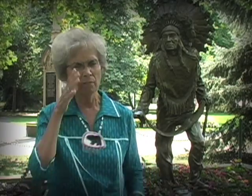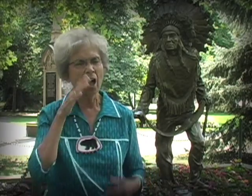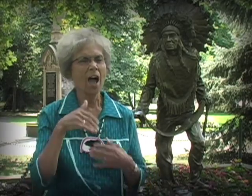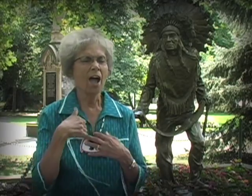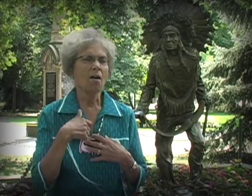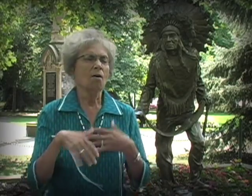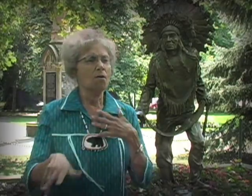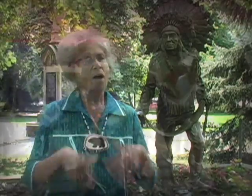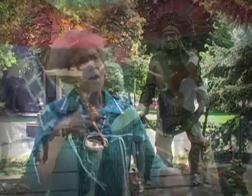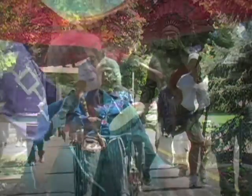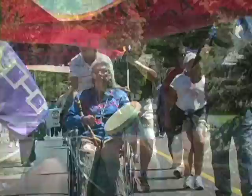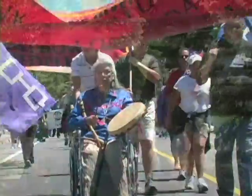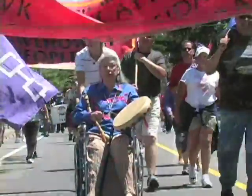I am proud of my father!